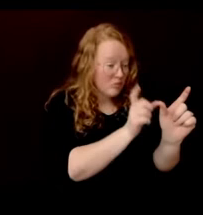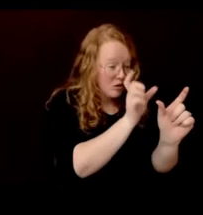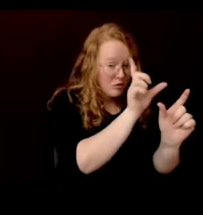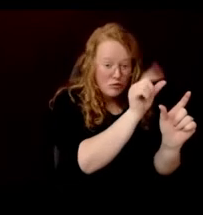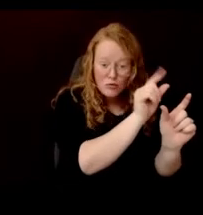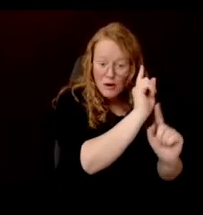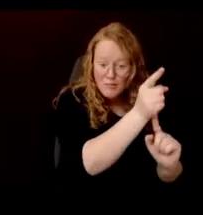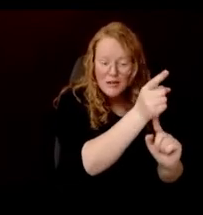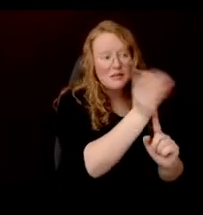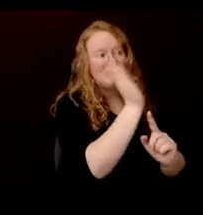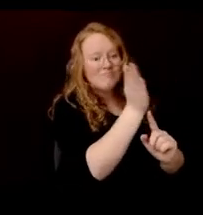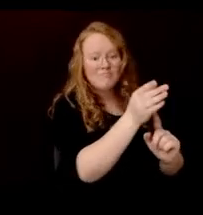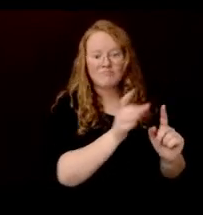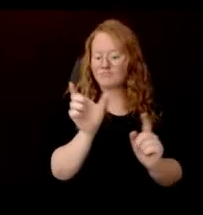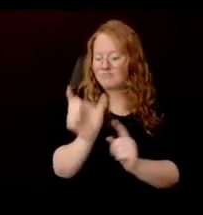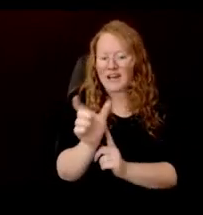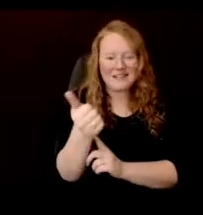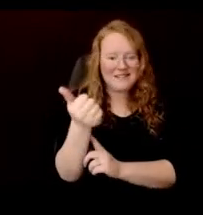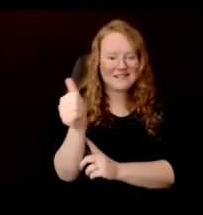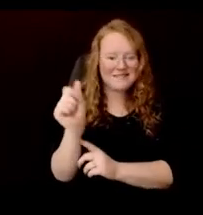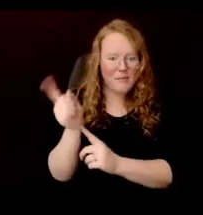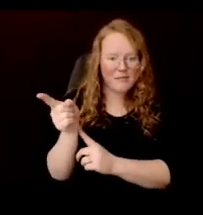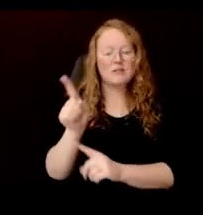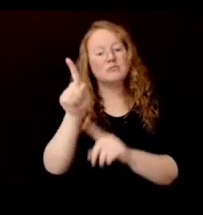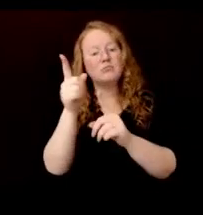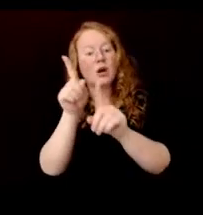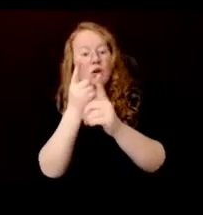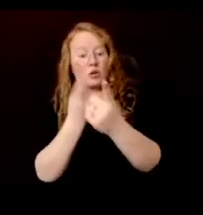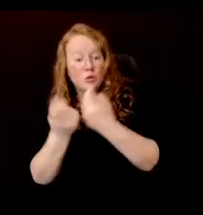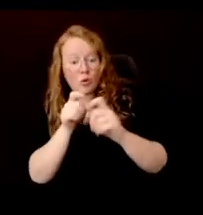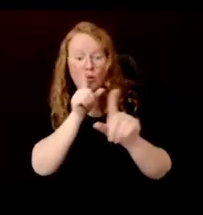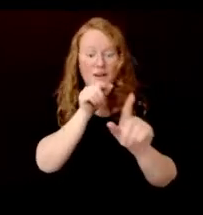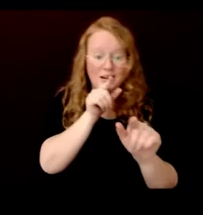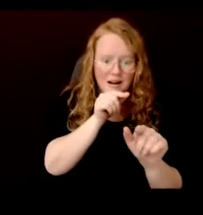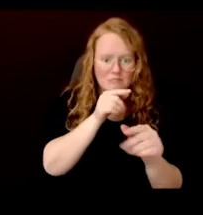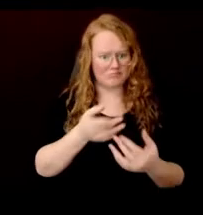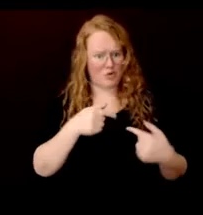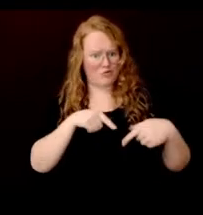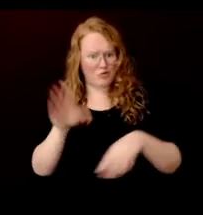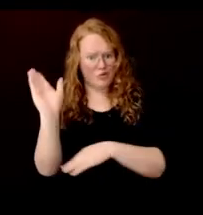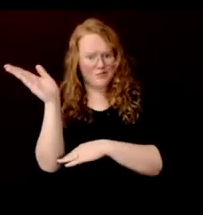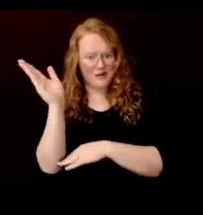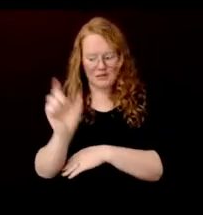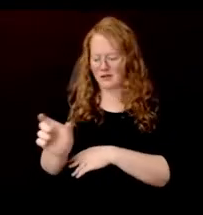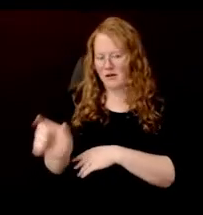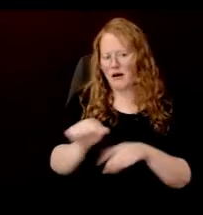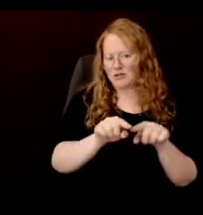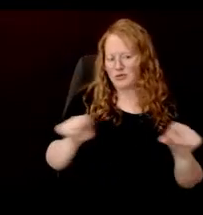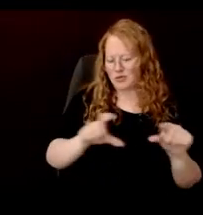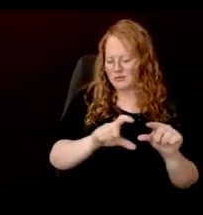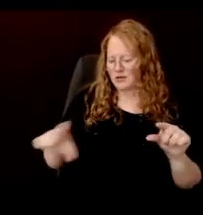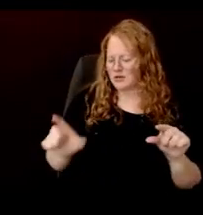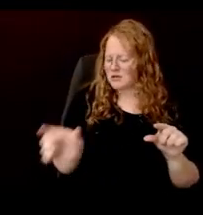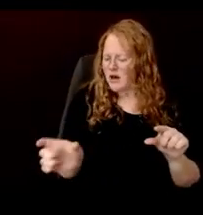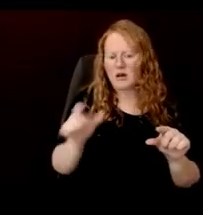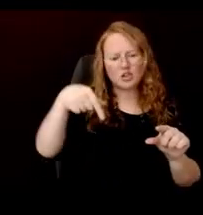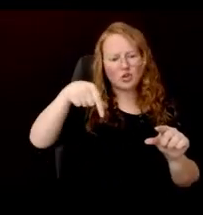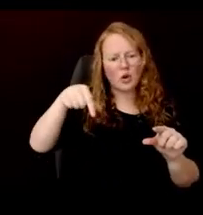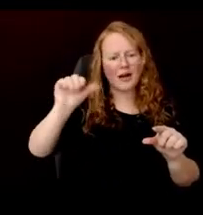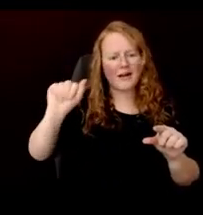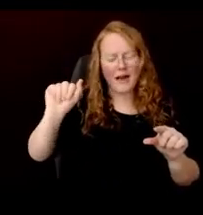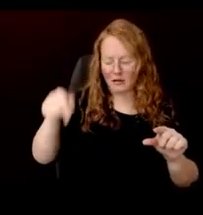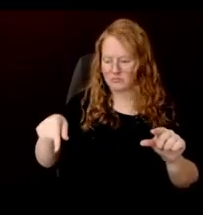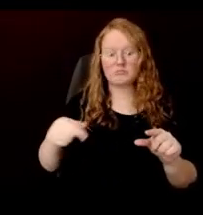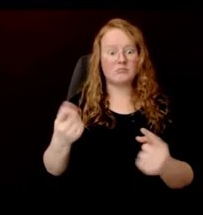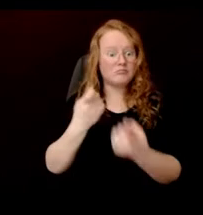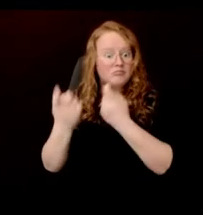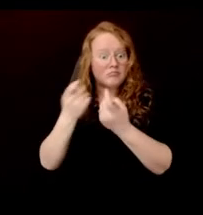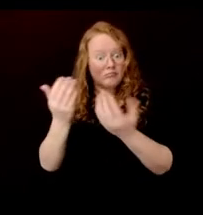Throughout the webinar, we encourage you to use the Q&A function in the box at the bottom of the screen, and we will sort through your questions and get through as many of them as possible at the end of the presentation.